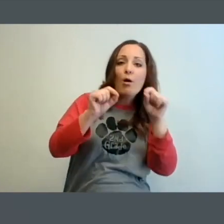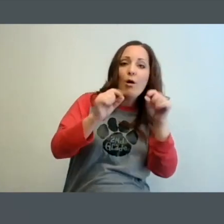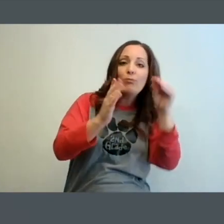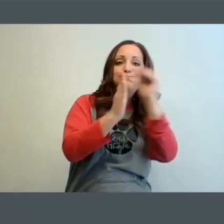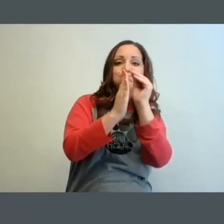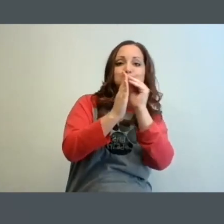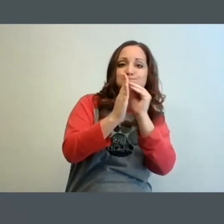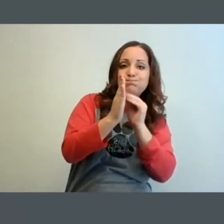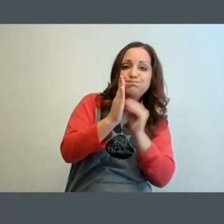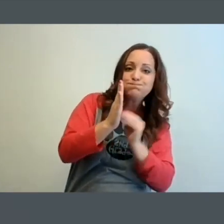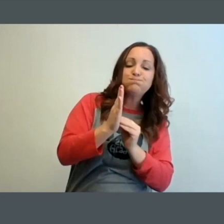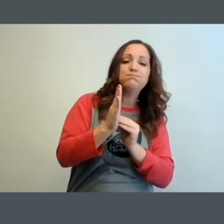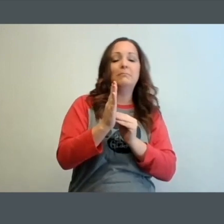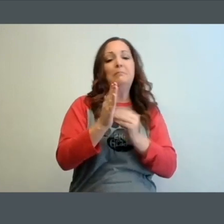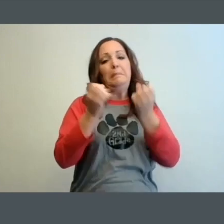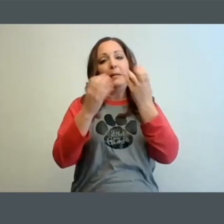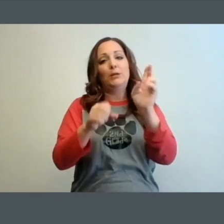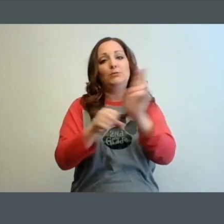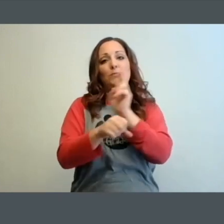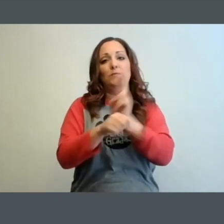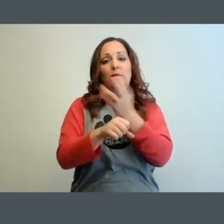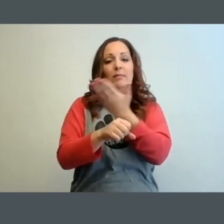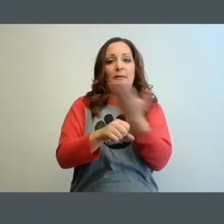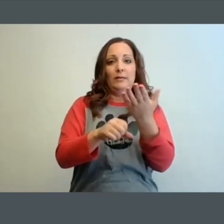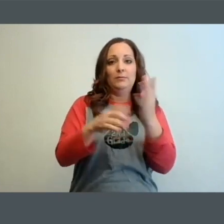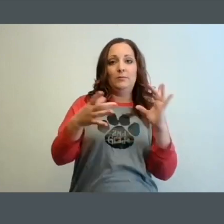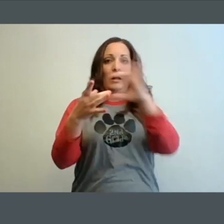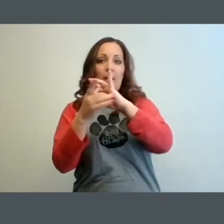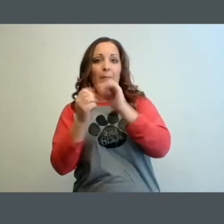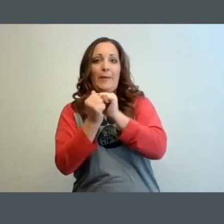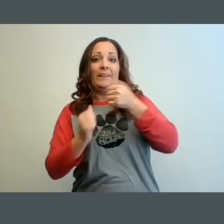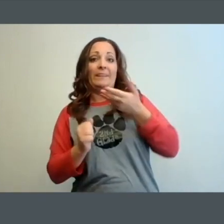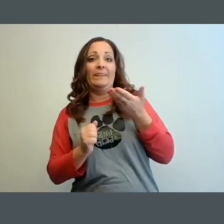and this may help you with adding to the information